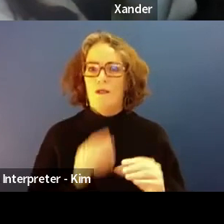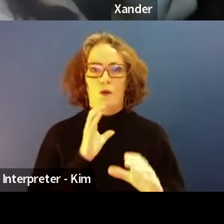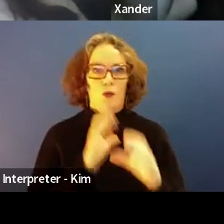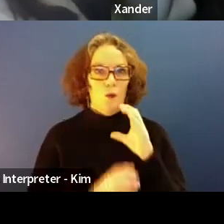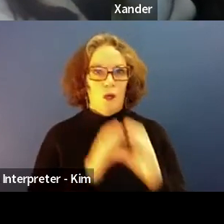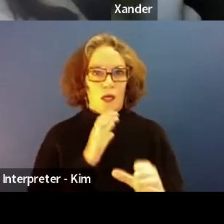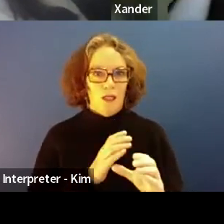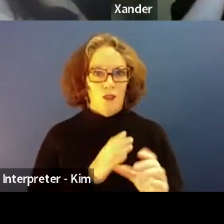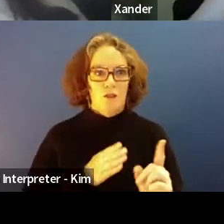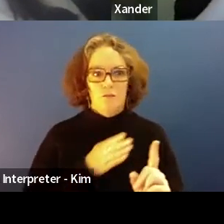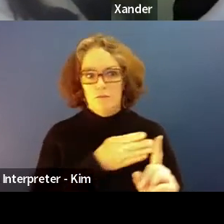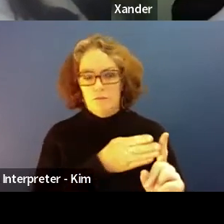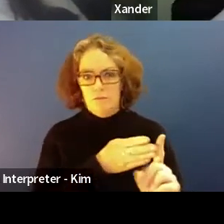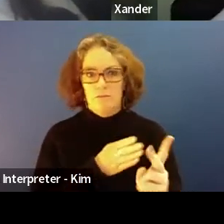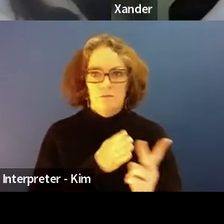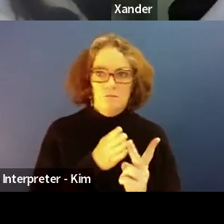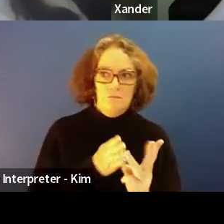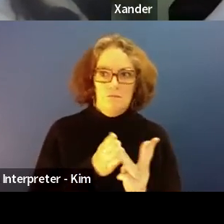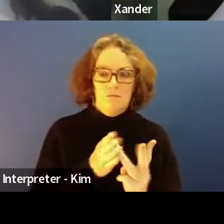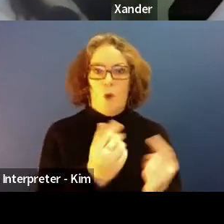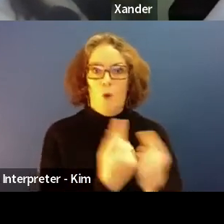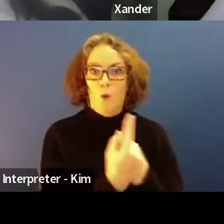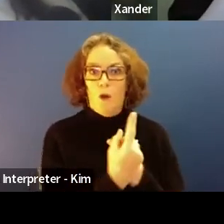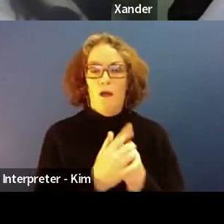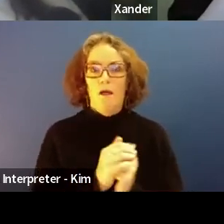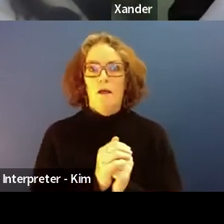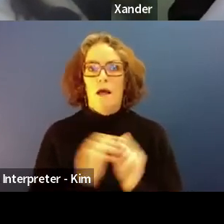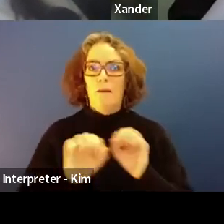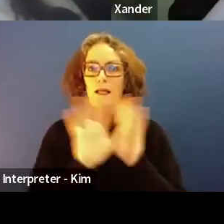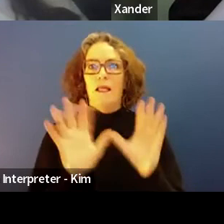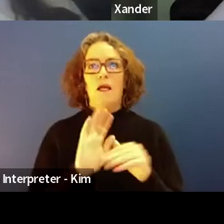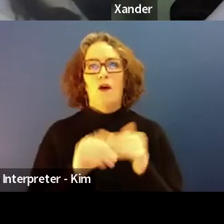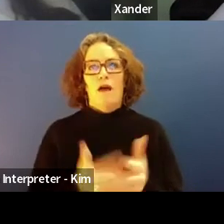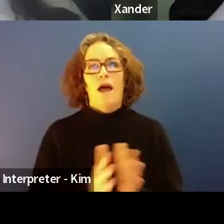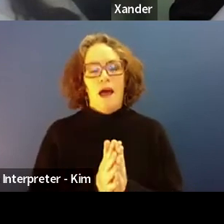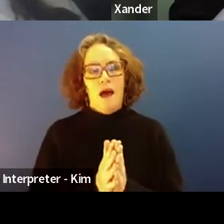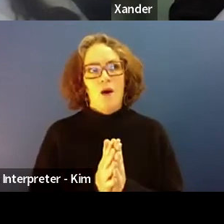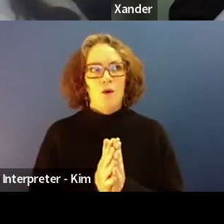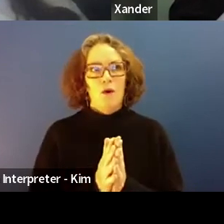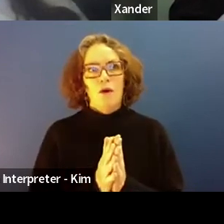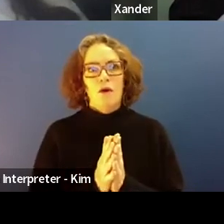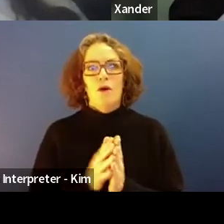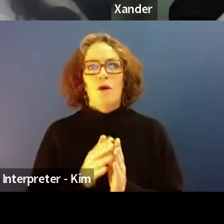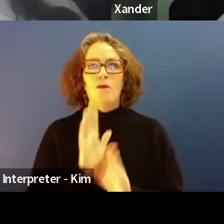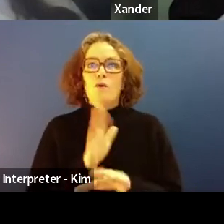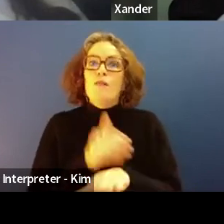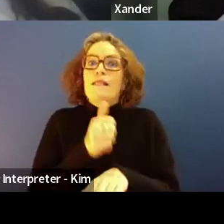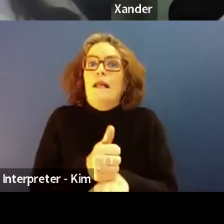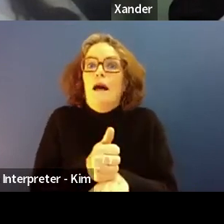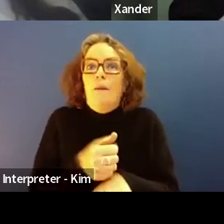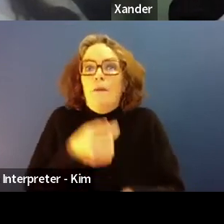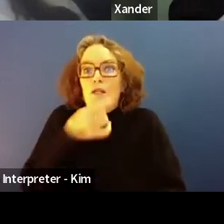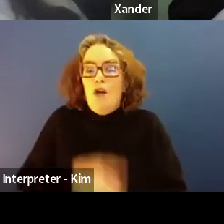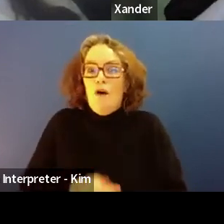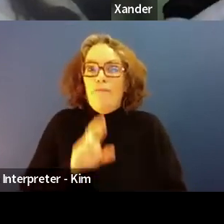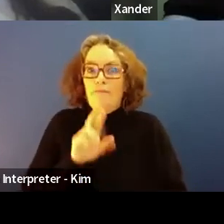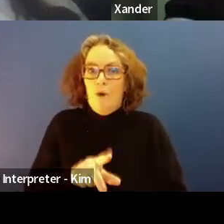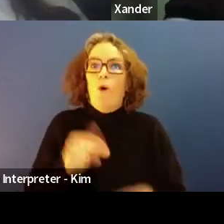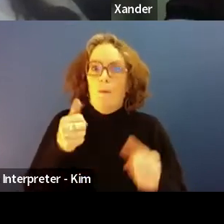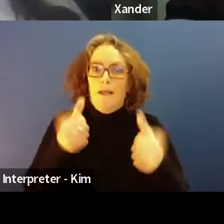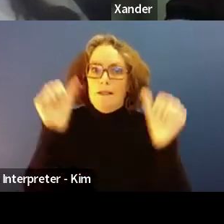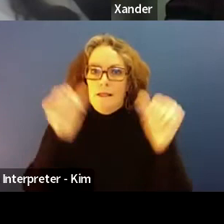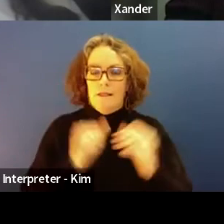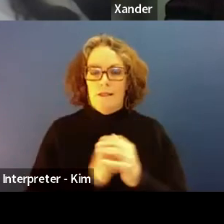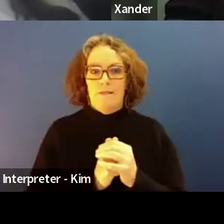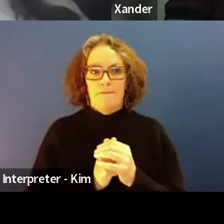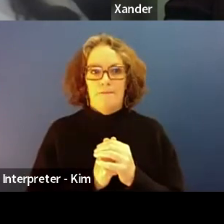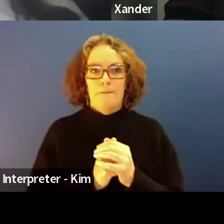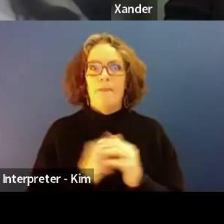And being able to be clear about how to set you up for success is what I heard as well. So Zander sorry. Last but not least, and.